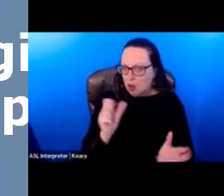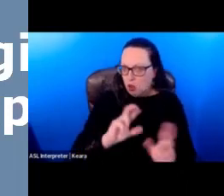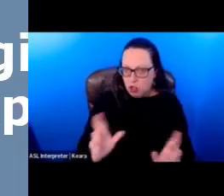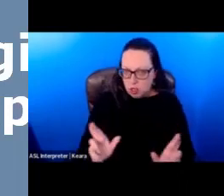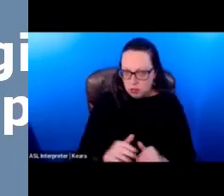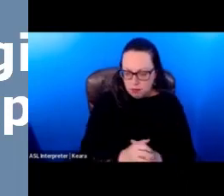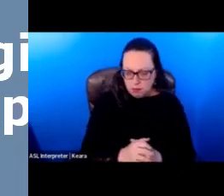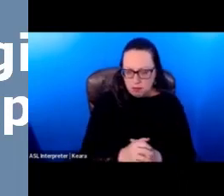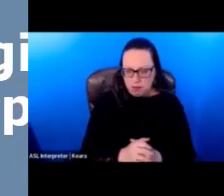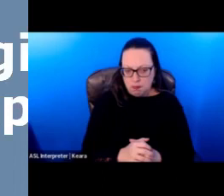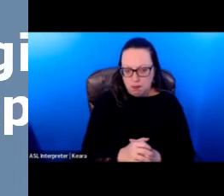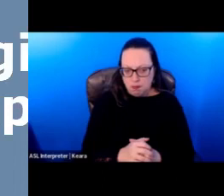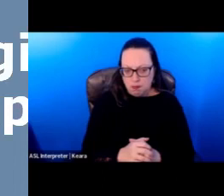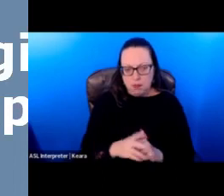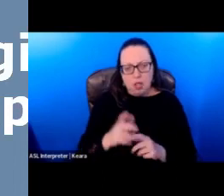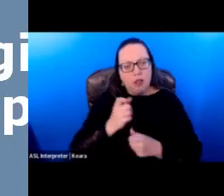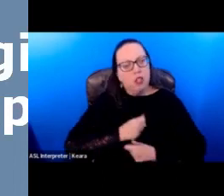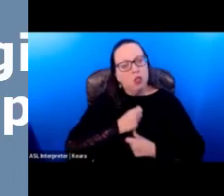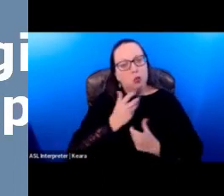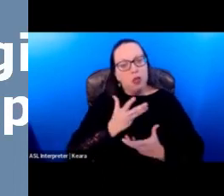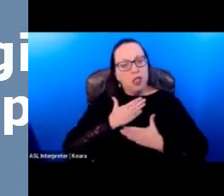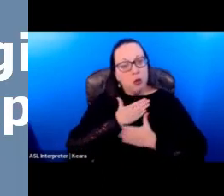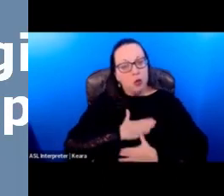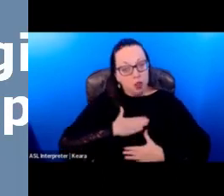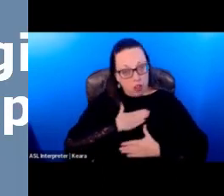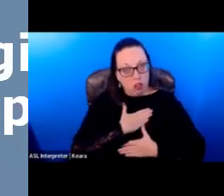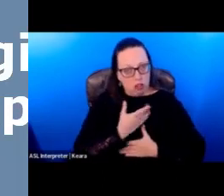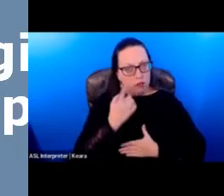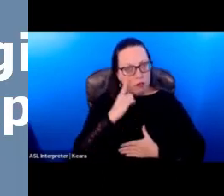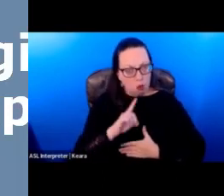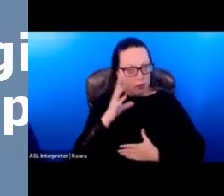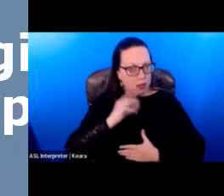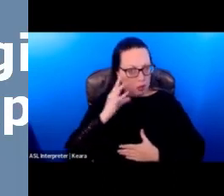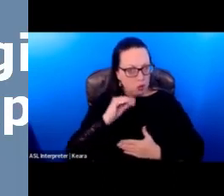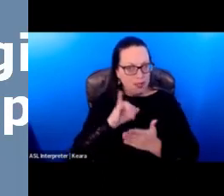who have lived experience have overcome personal challenges and